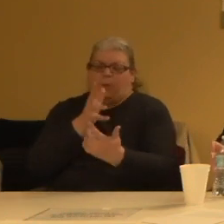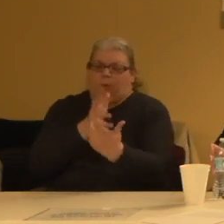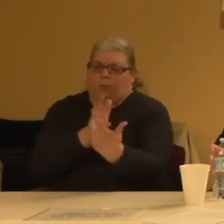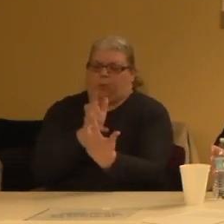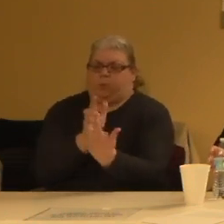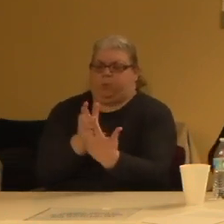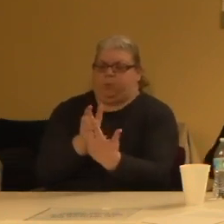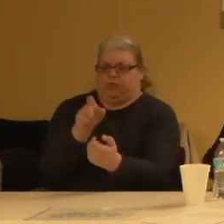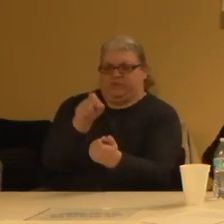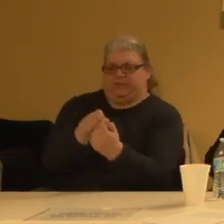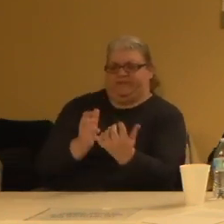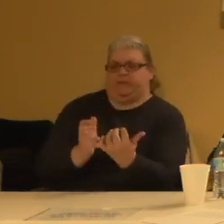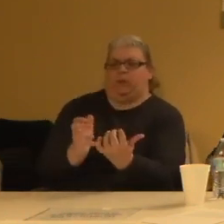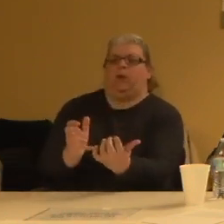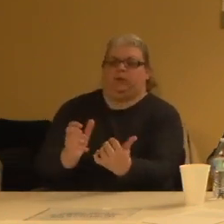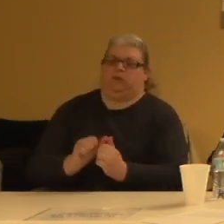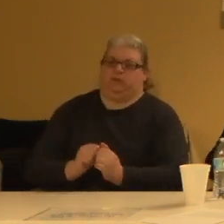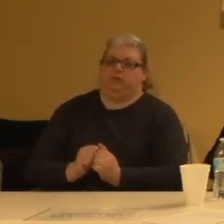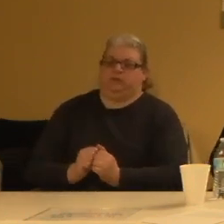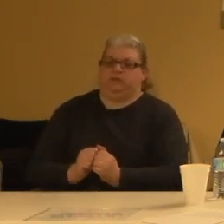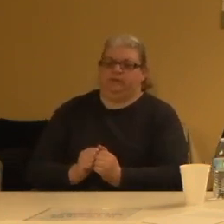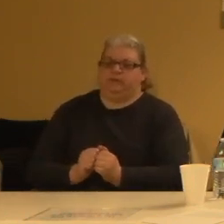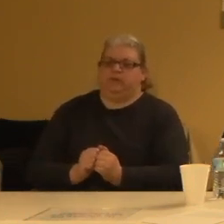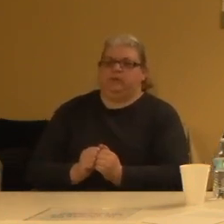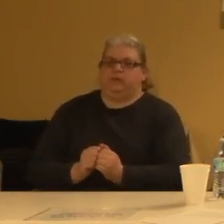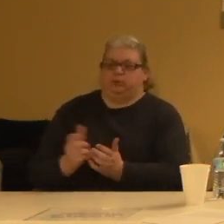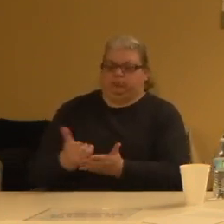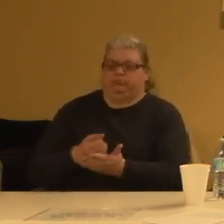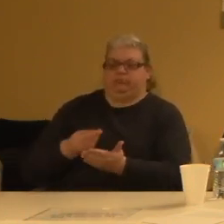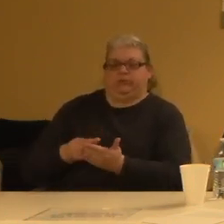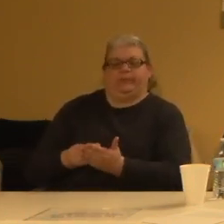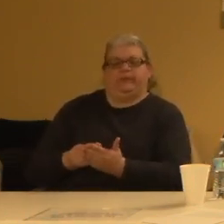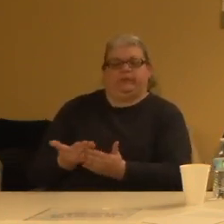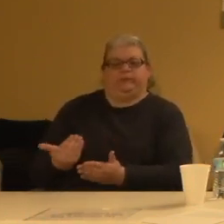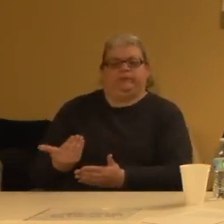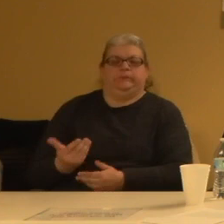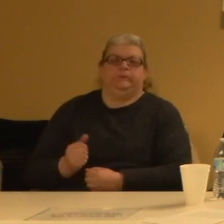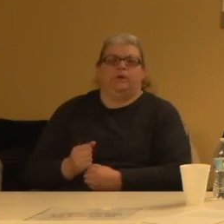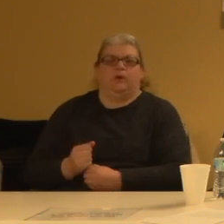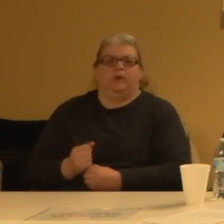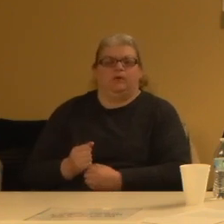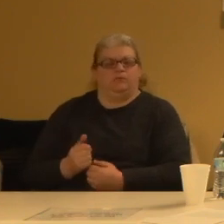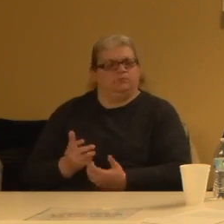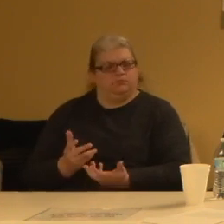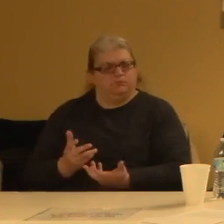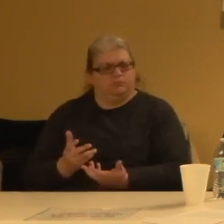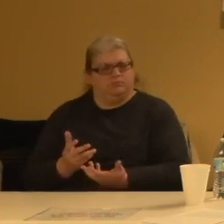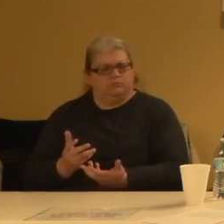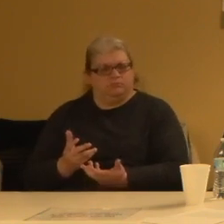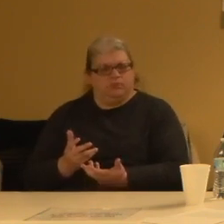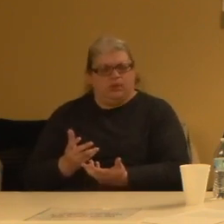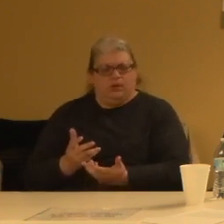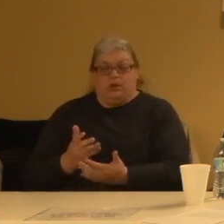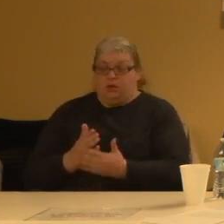what you need to do in order to stay afloat, because there are audiences who crave work that are not being catered to.